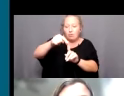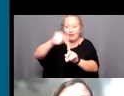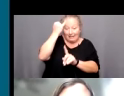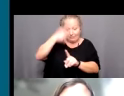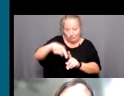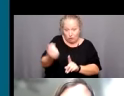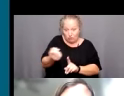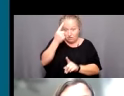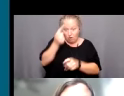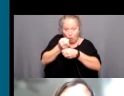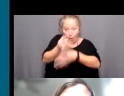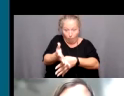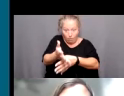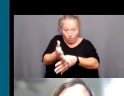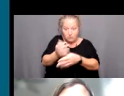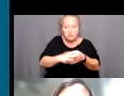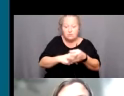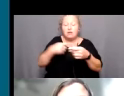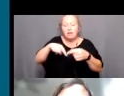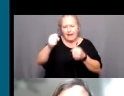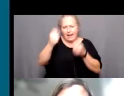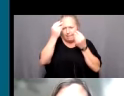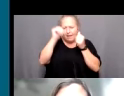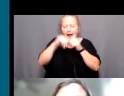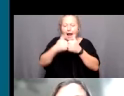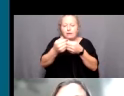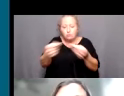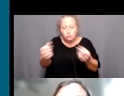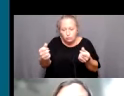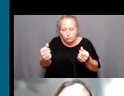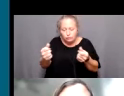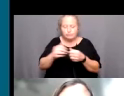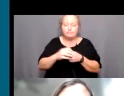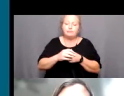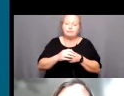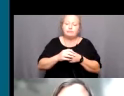causes we can think about solutions and at labor agency